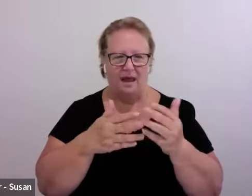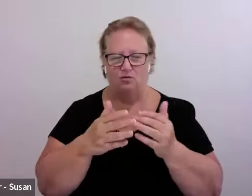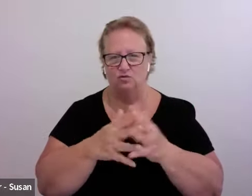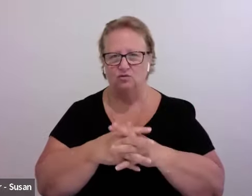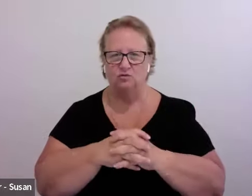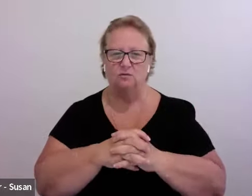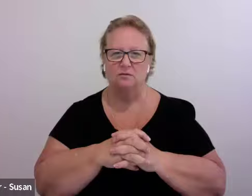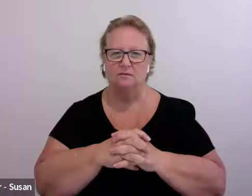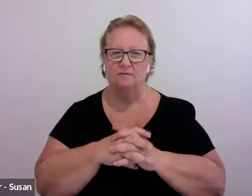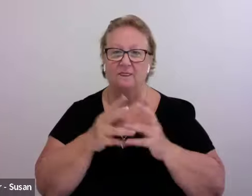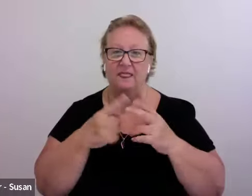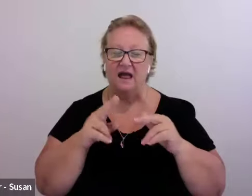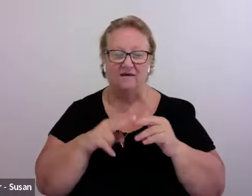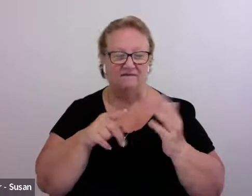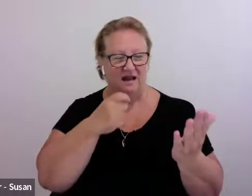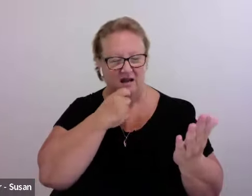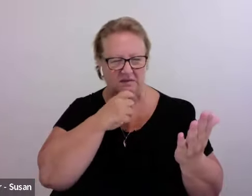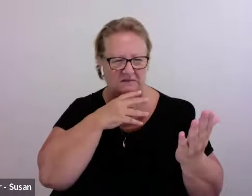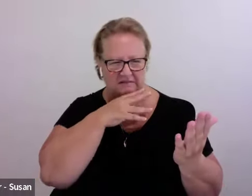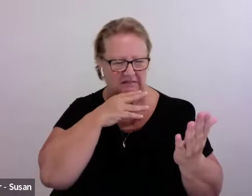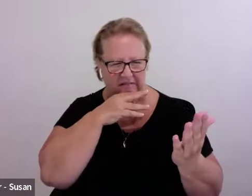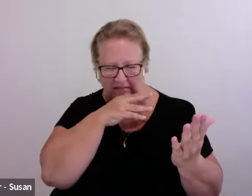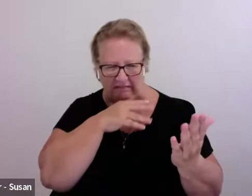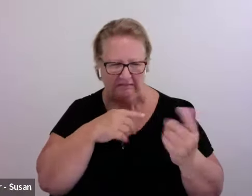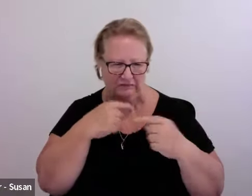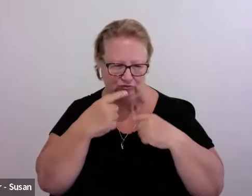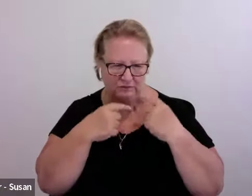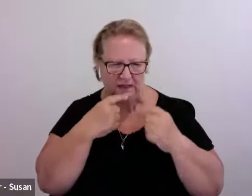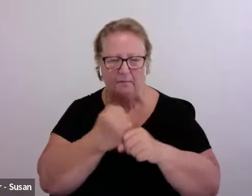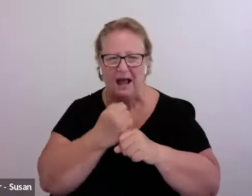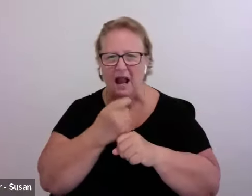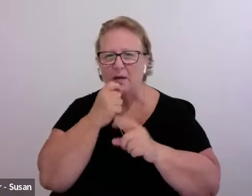clear enough that reviewers understand who does what and